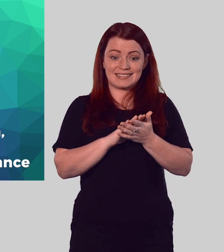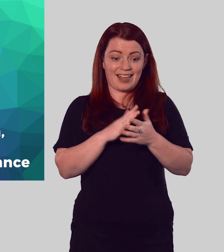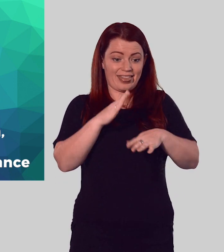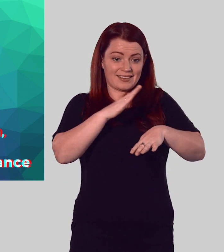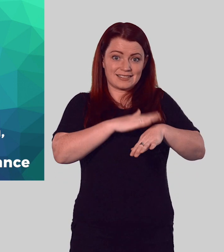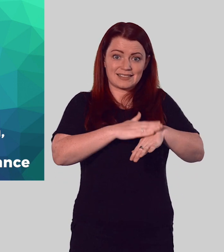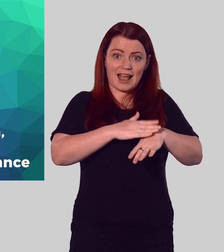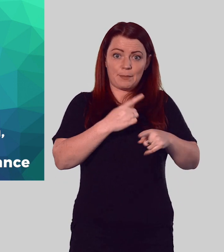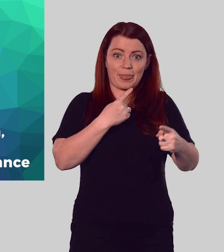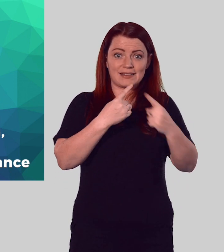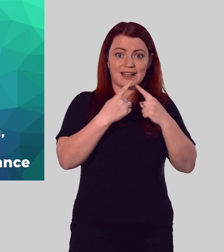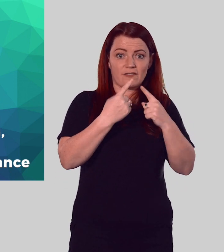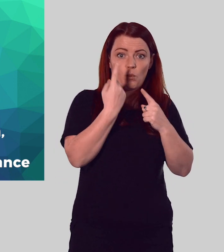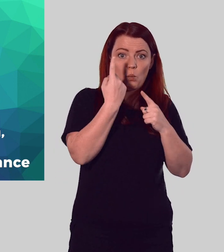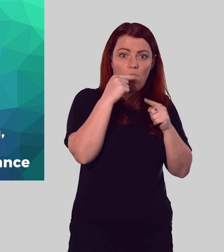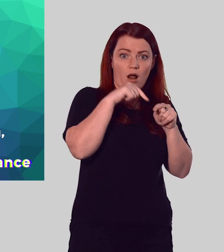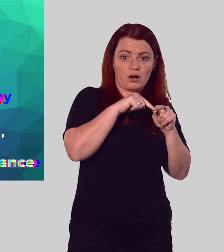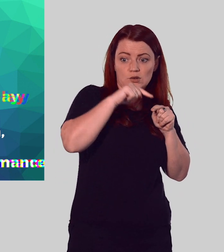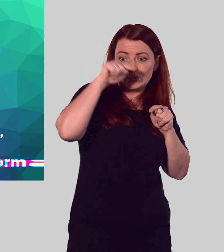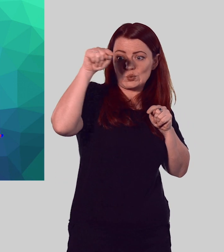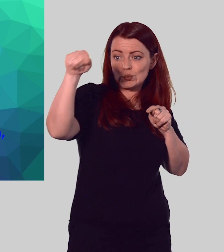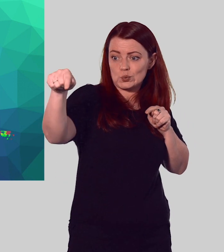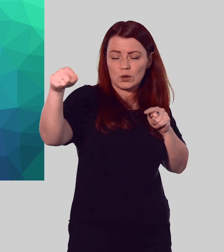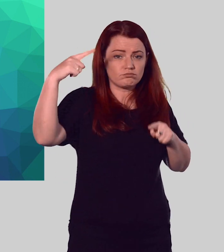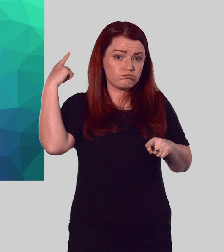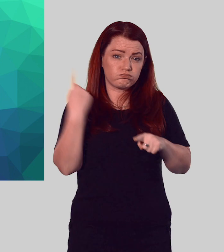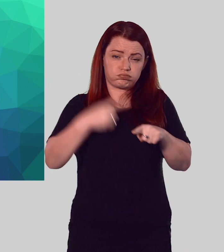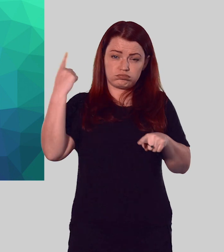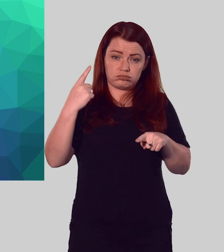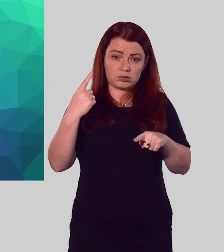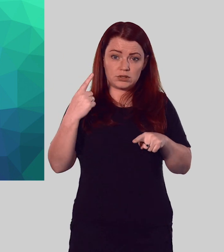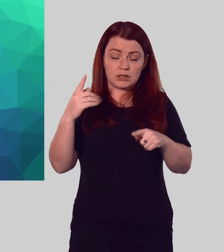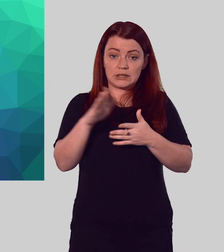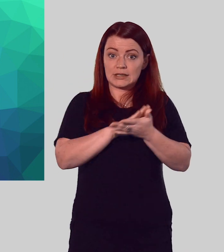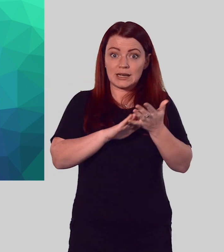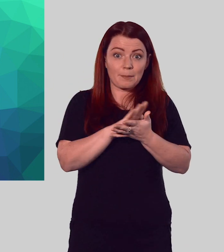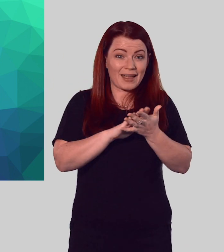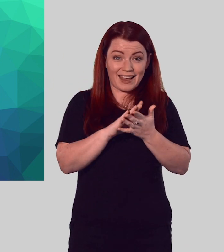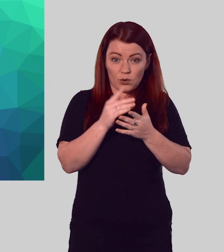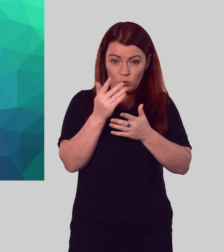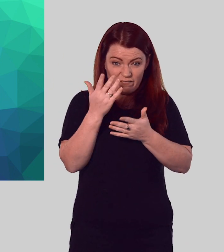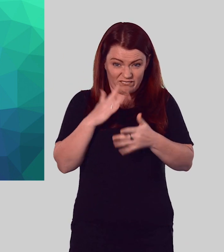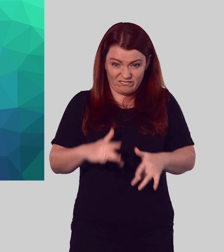that the time it takes to transfer data across is as quick as possible so we're going to get as close to real-time